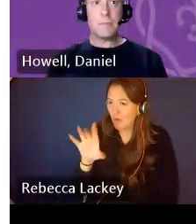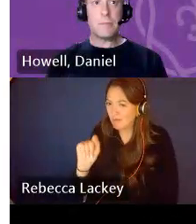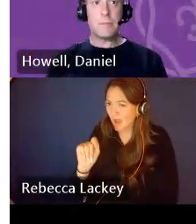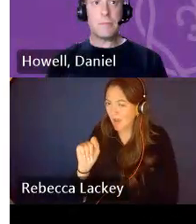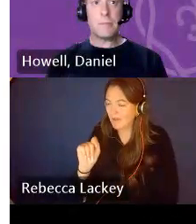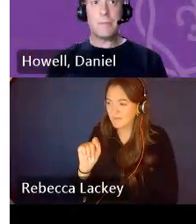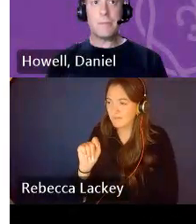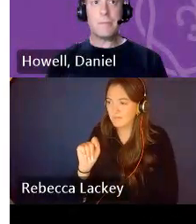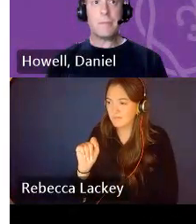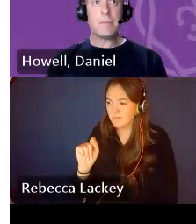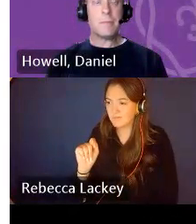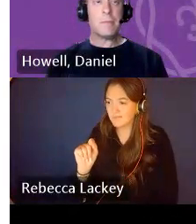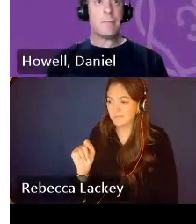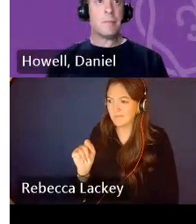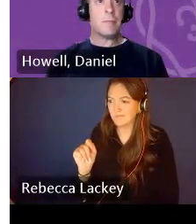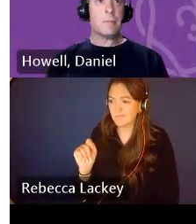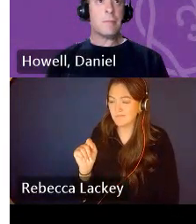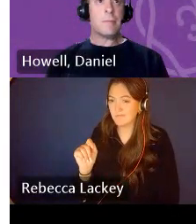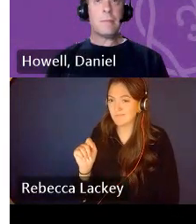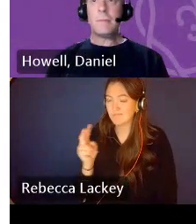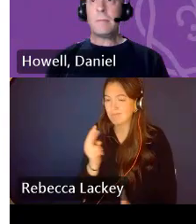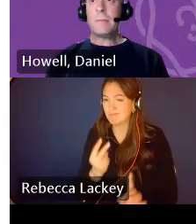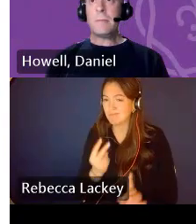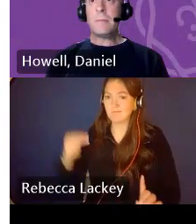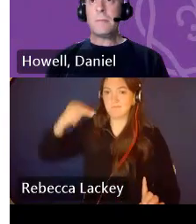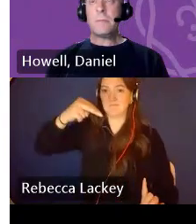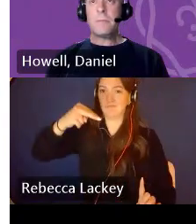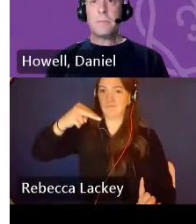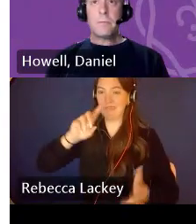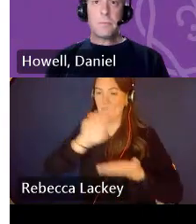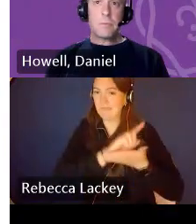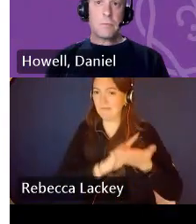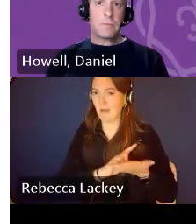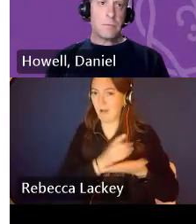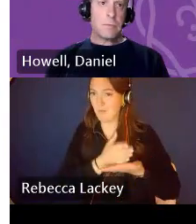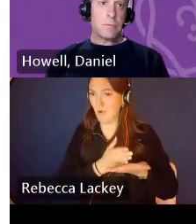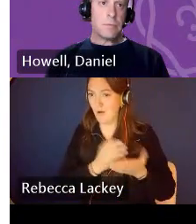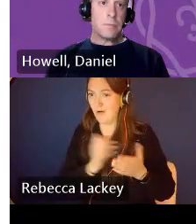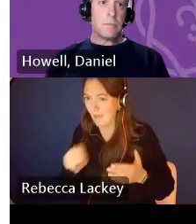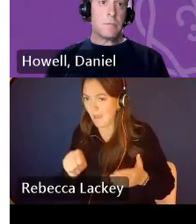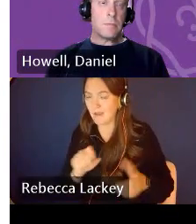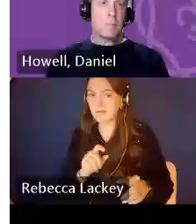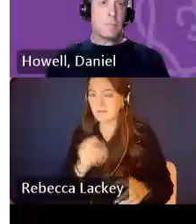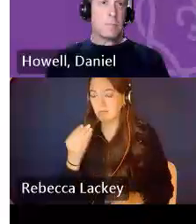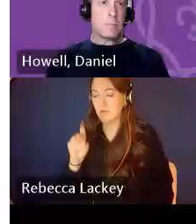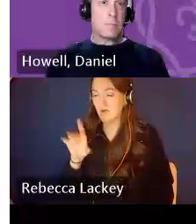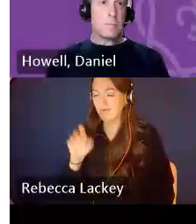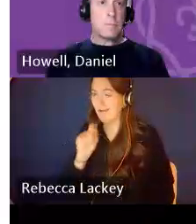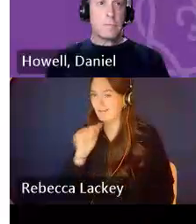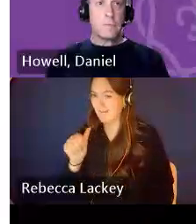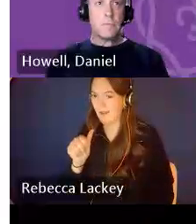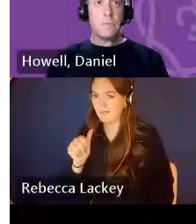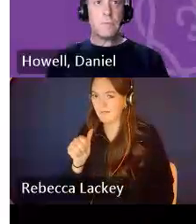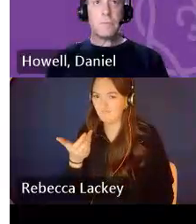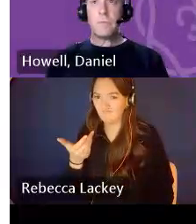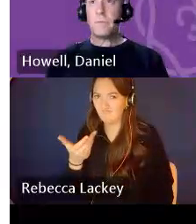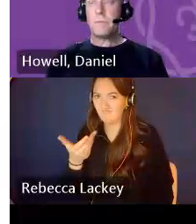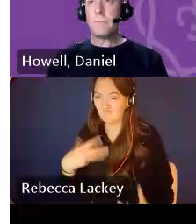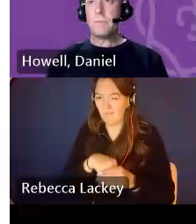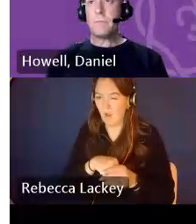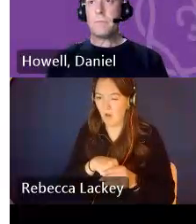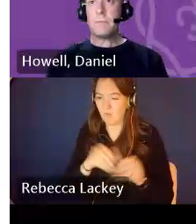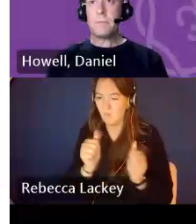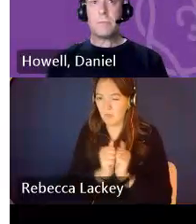uh other than um oversight on the design side, MODOT's not really um involved with this bridge